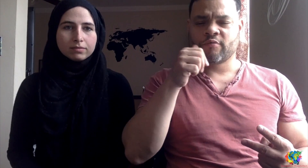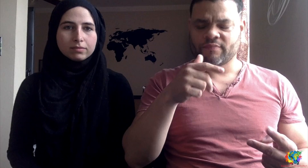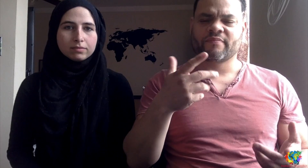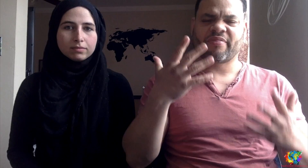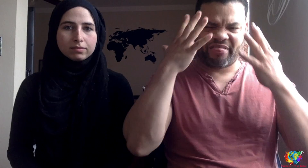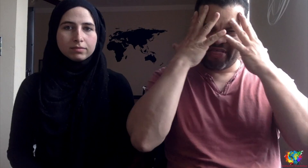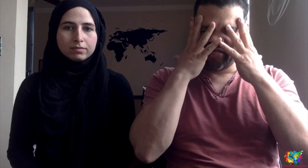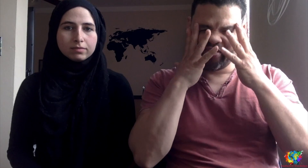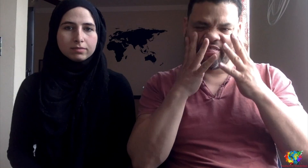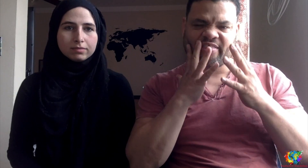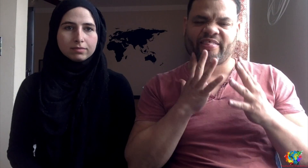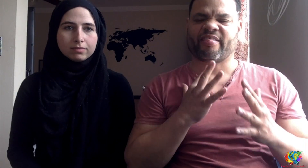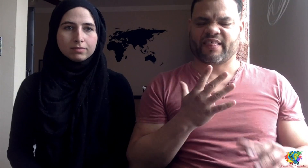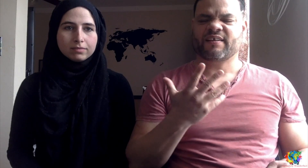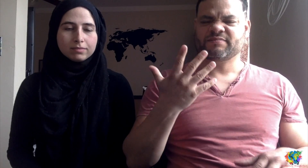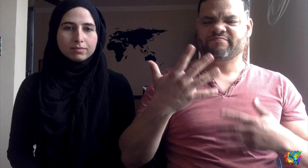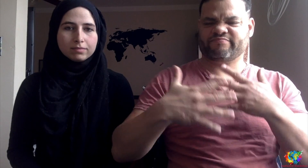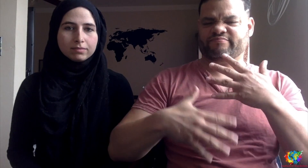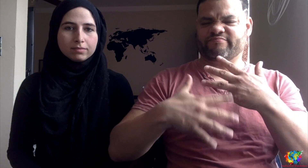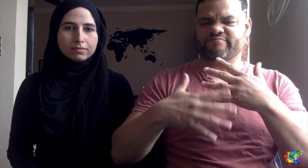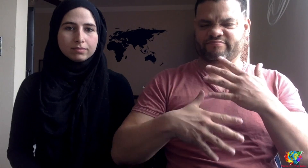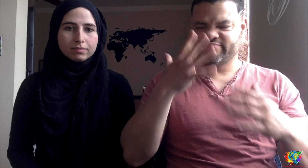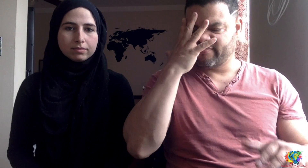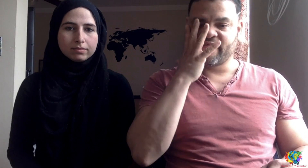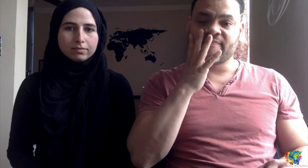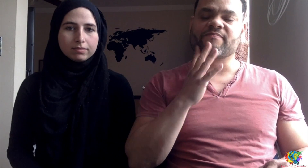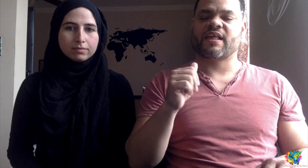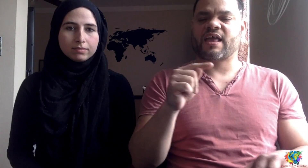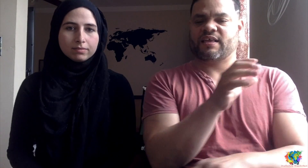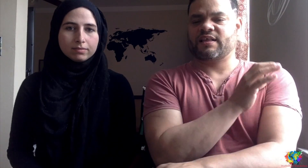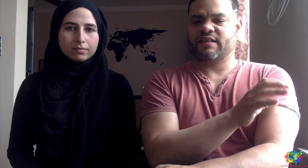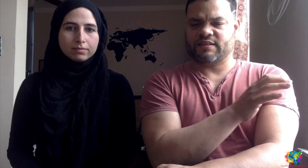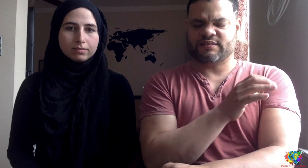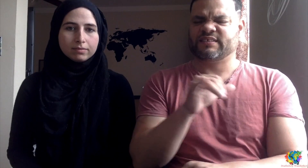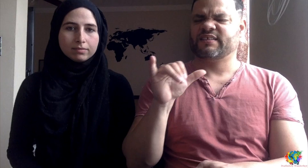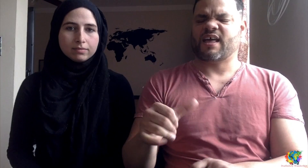Gregory: a girl with blood on her face at a clinic